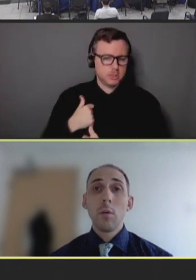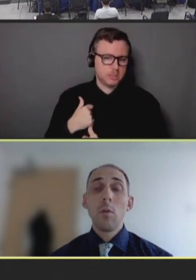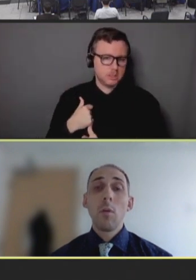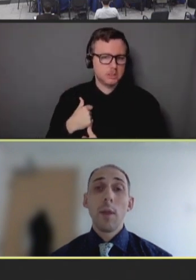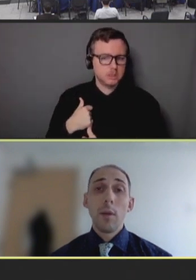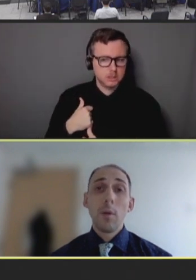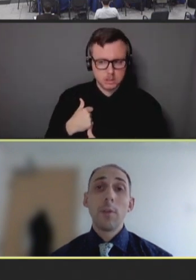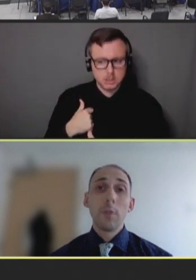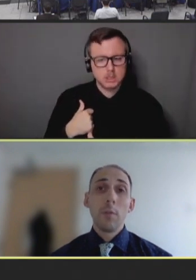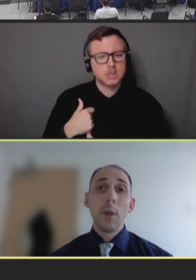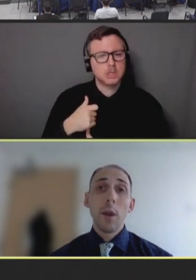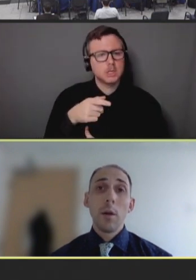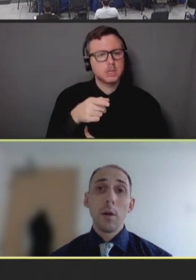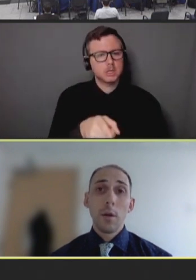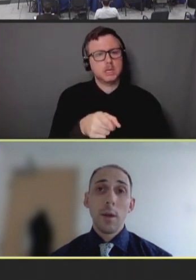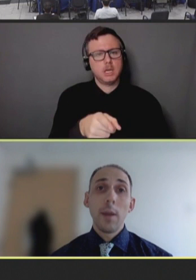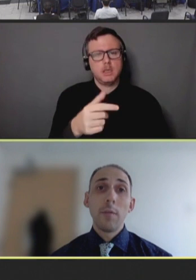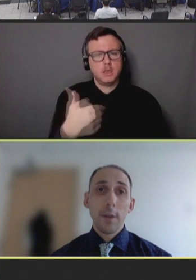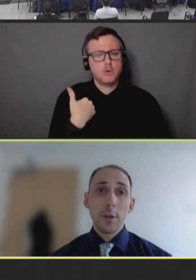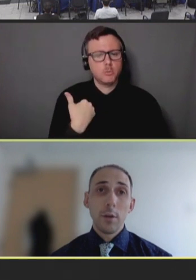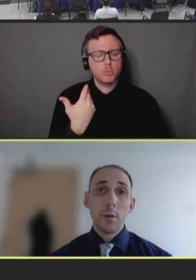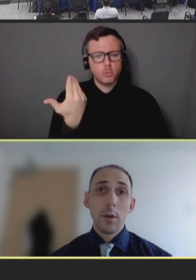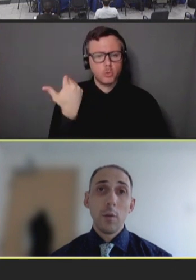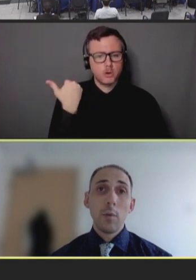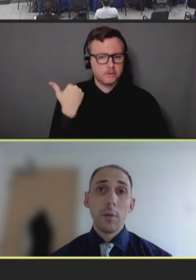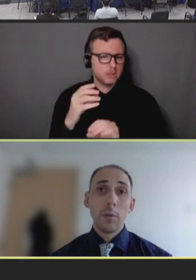or -- and no history of prior infection with SARS-CoV-2.